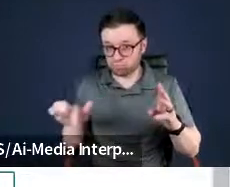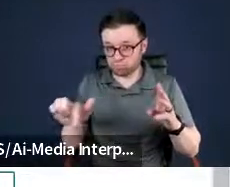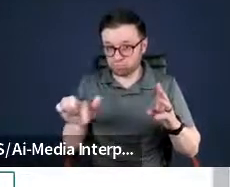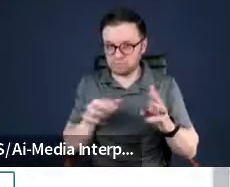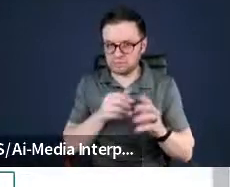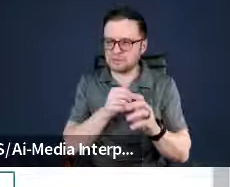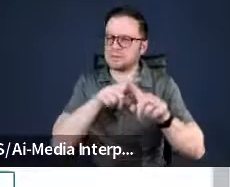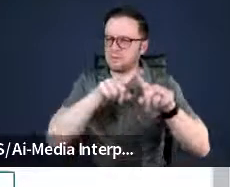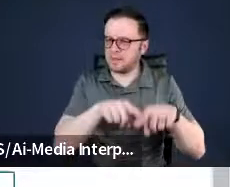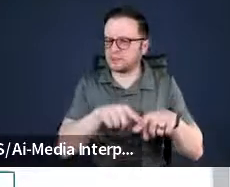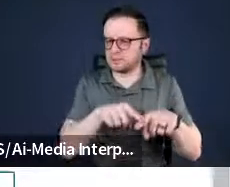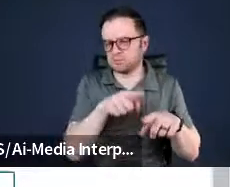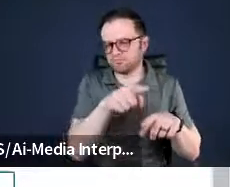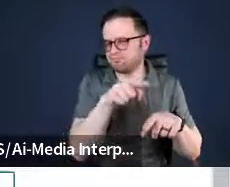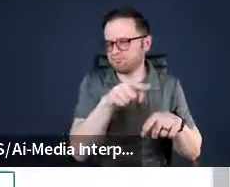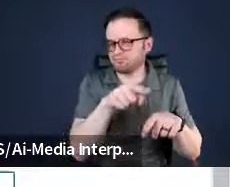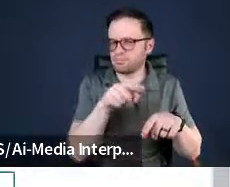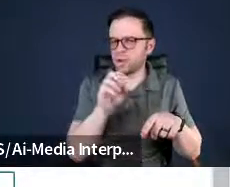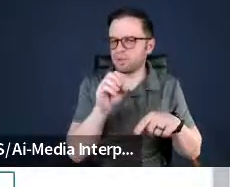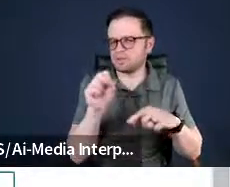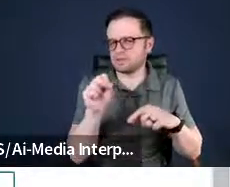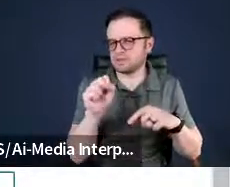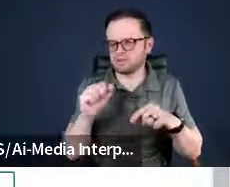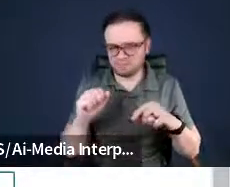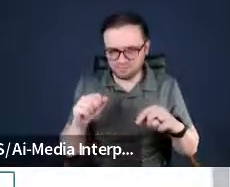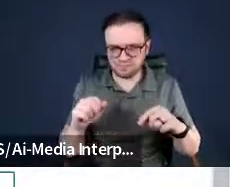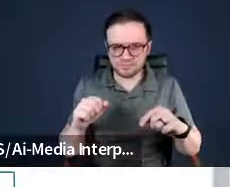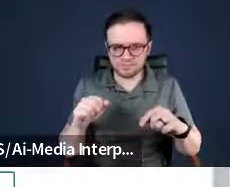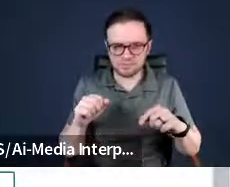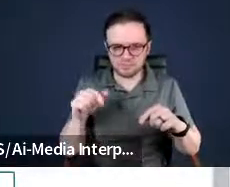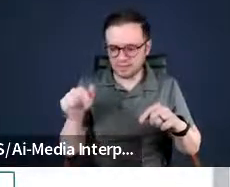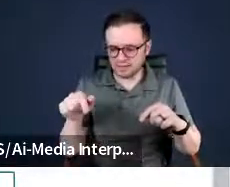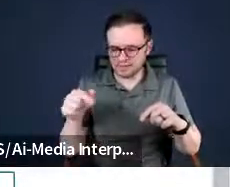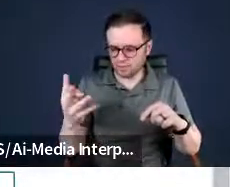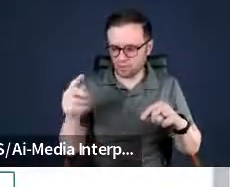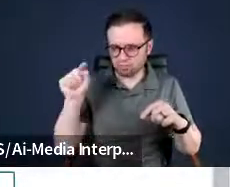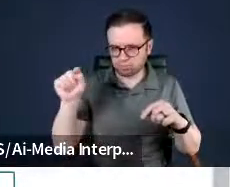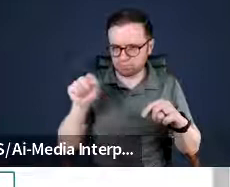or some other screen reader, this mode of navigation is inherent to the operating system,